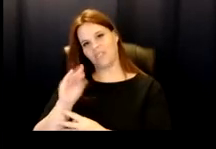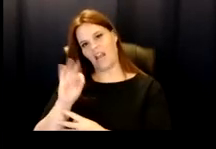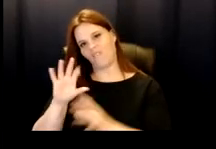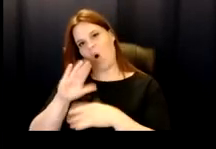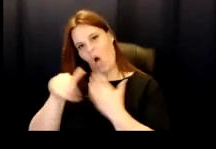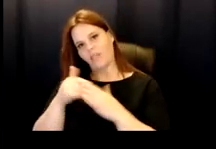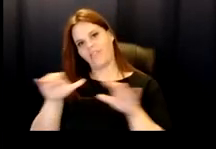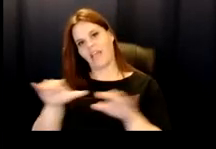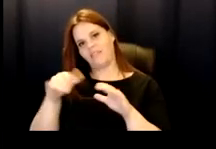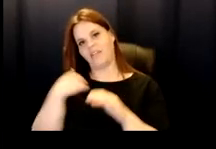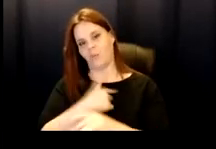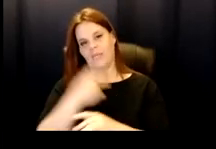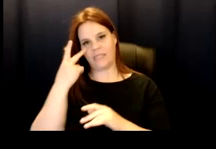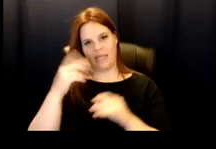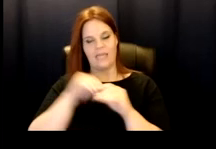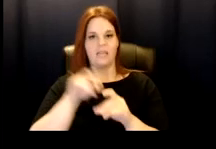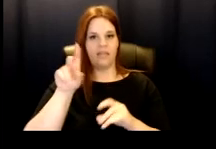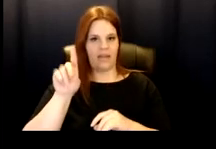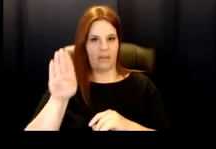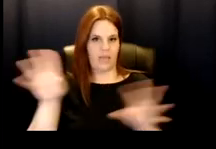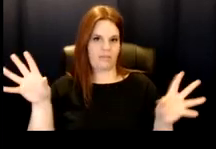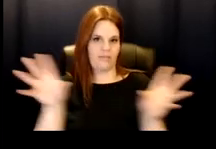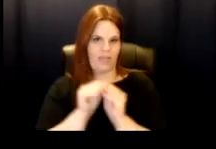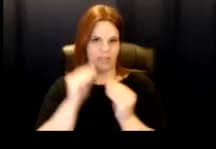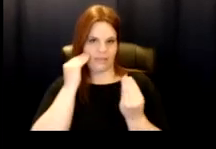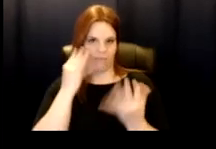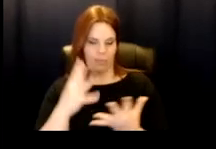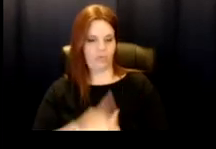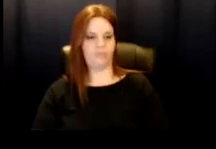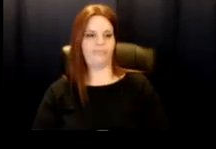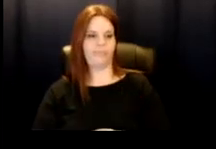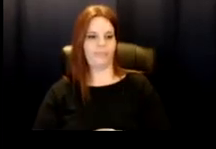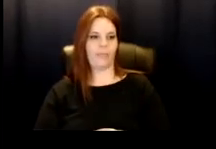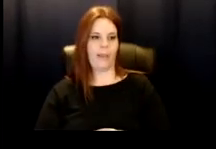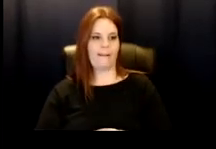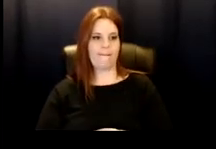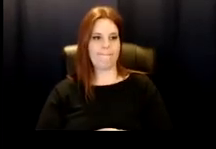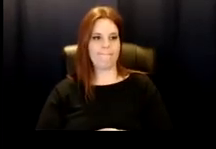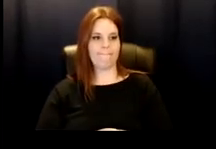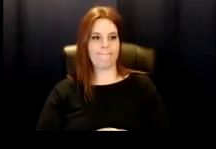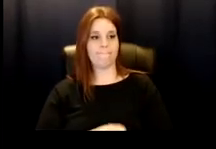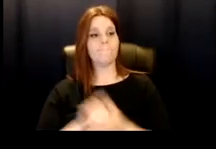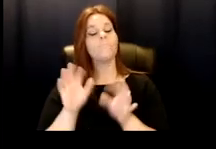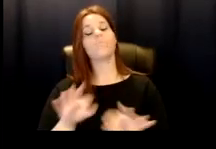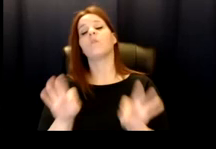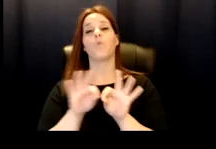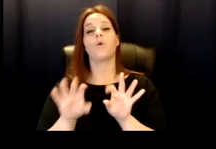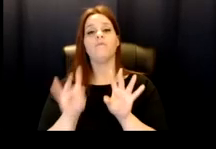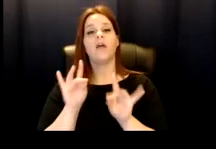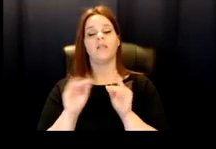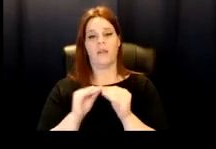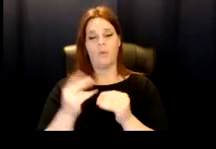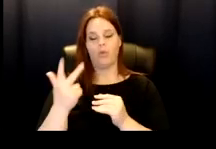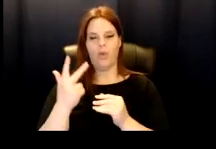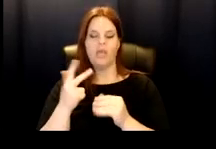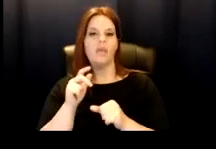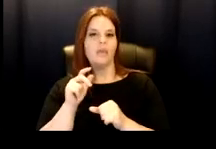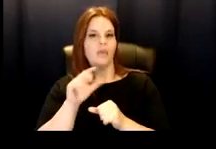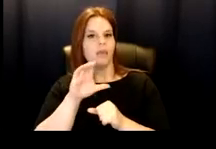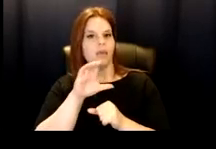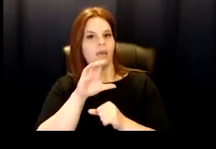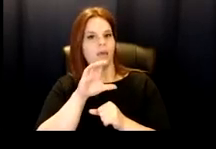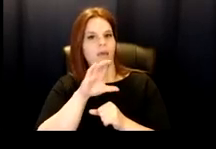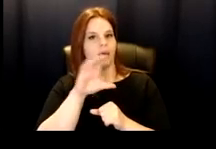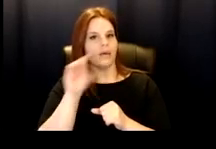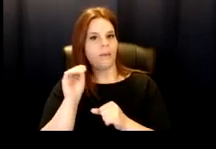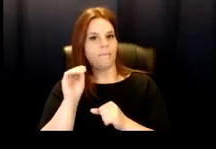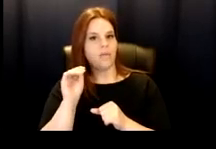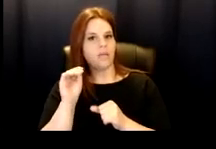Next slide, please. Important finding number 3. Employers prevail at a 3 to 1 ratio in